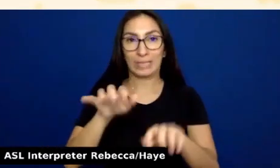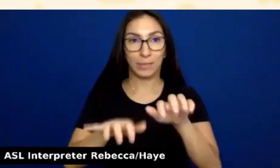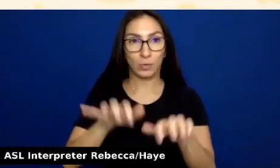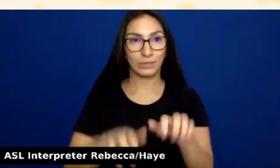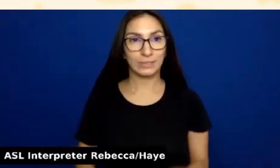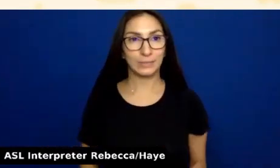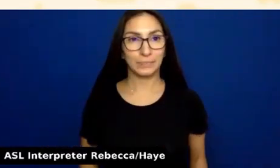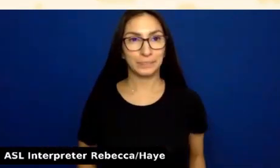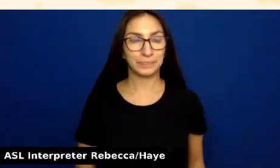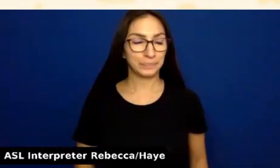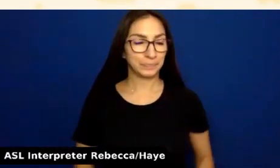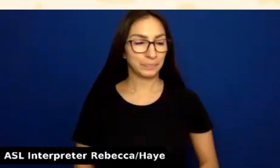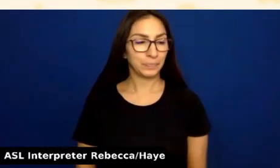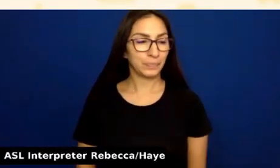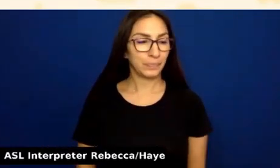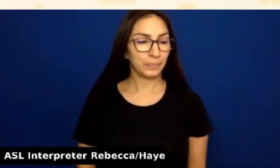Obviously the Divi theme did not have that.